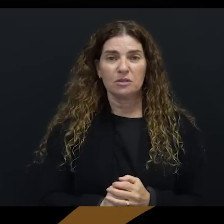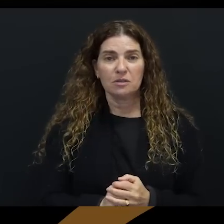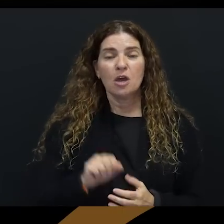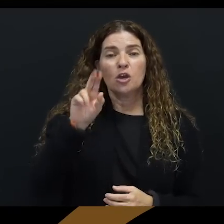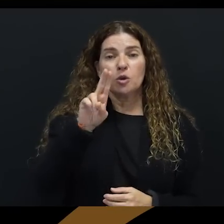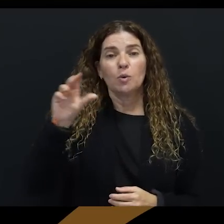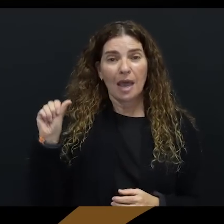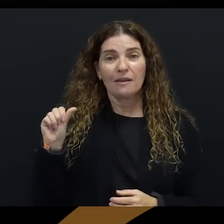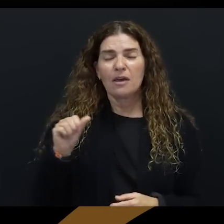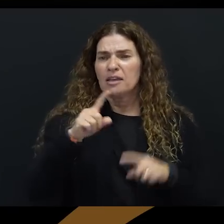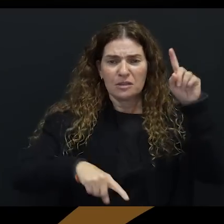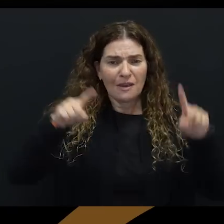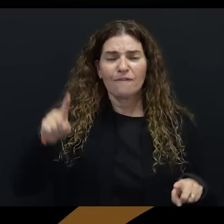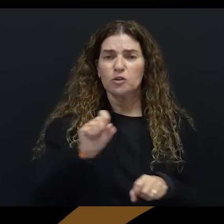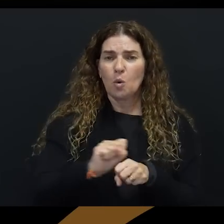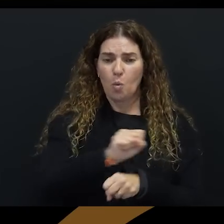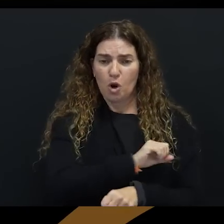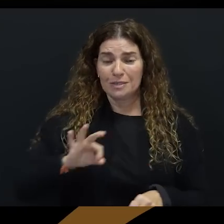and new wheelchair accommodation initiatives.